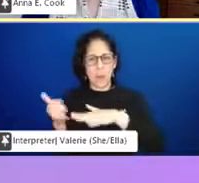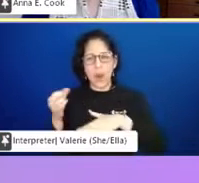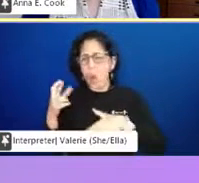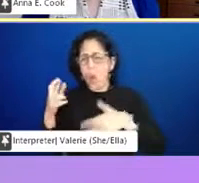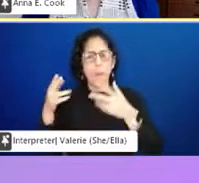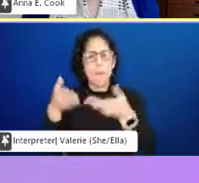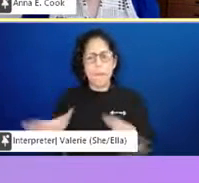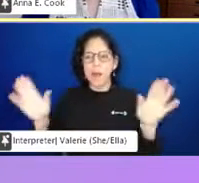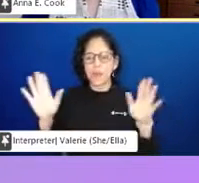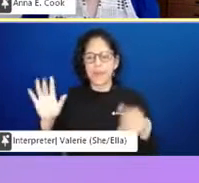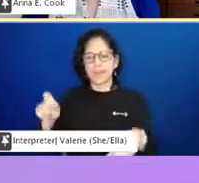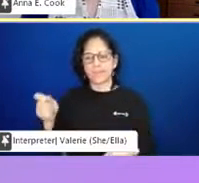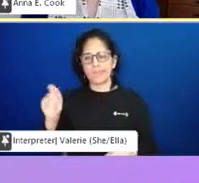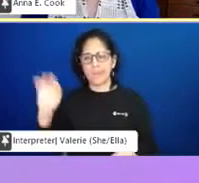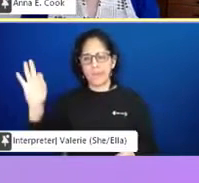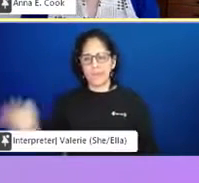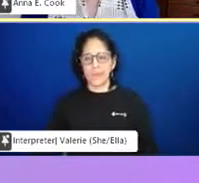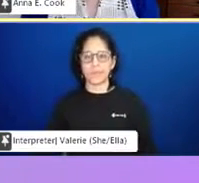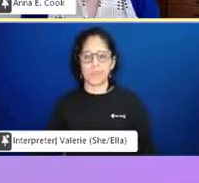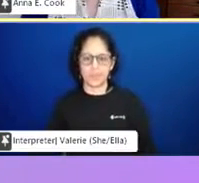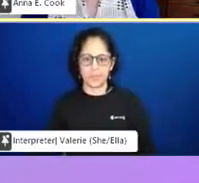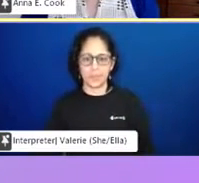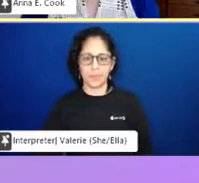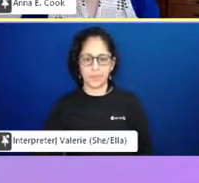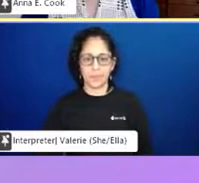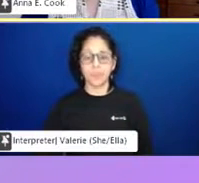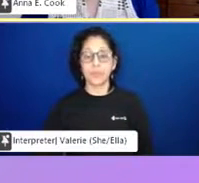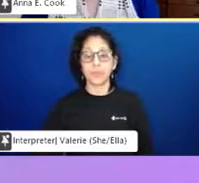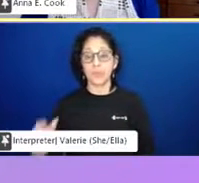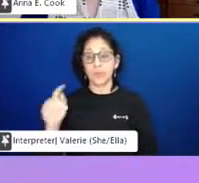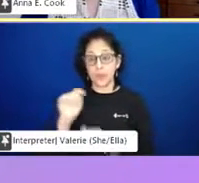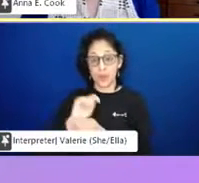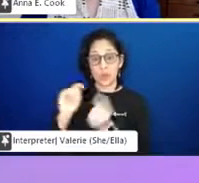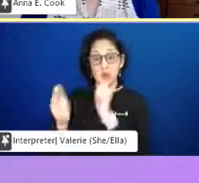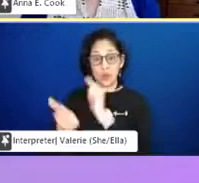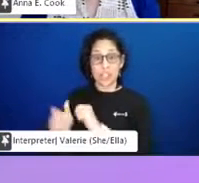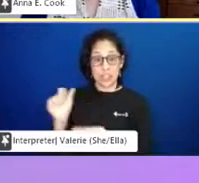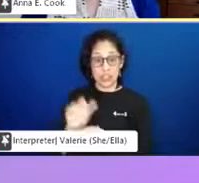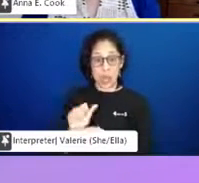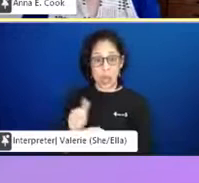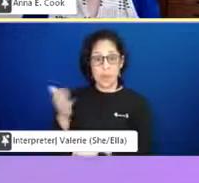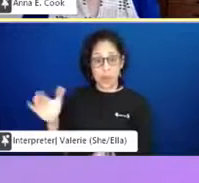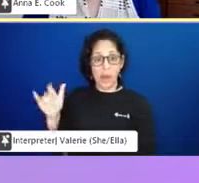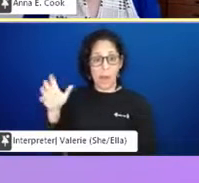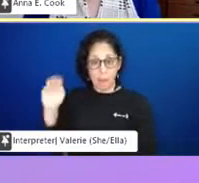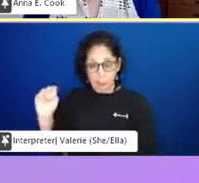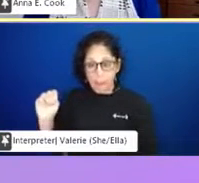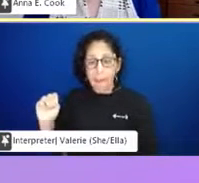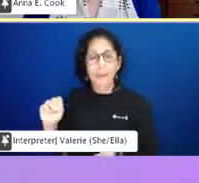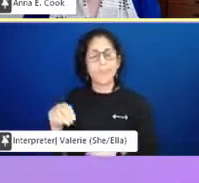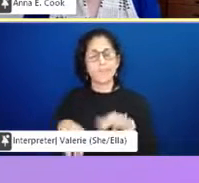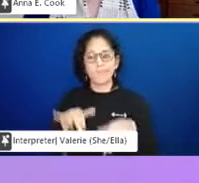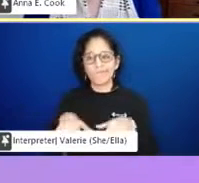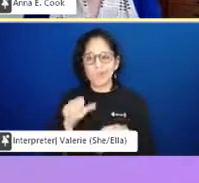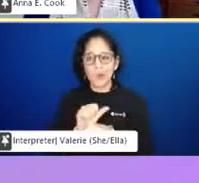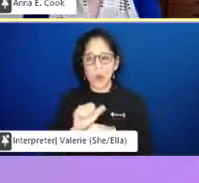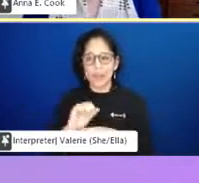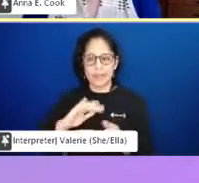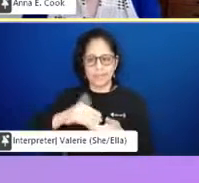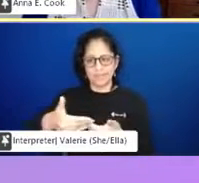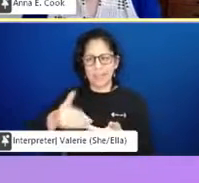when I did a translating job at home with my computer um I really really have to focus I